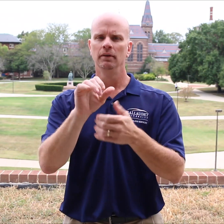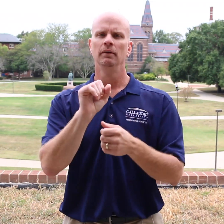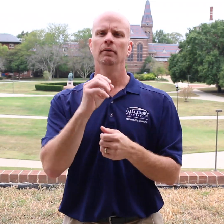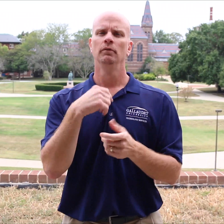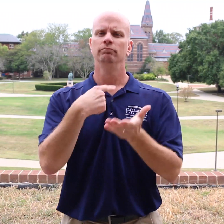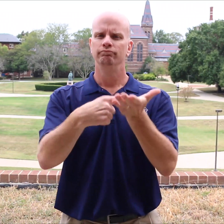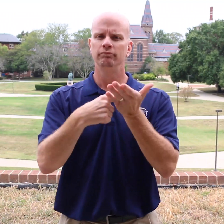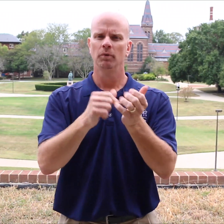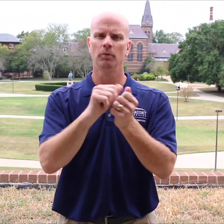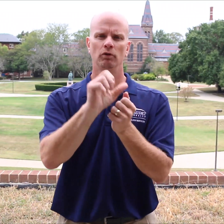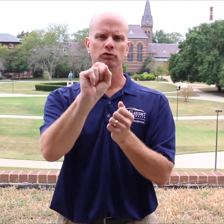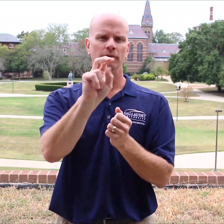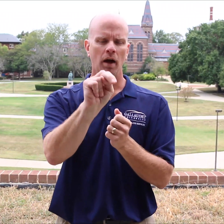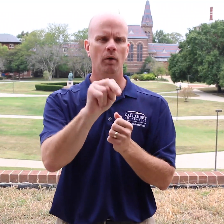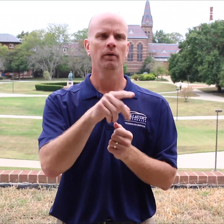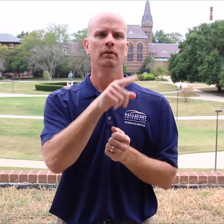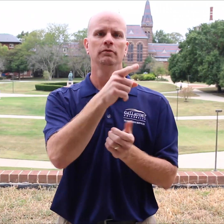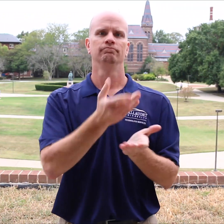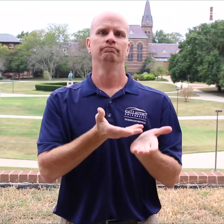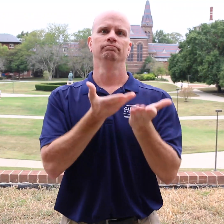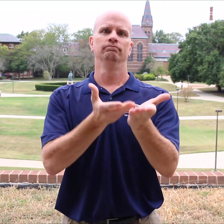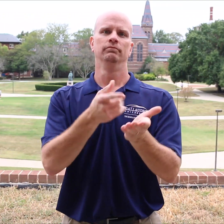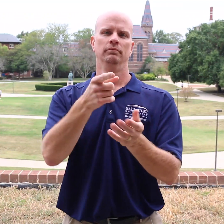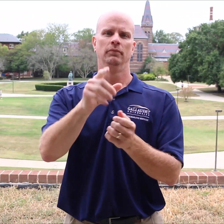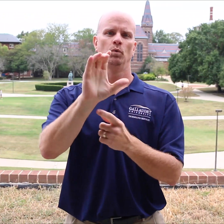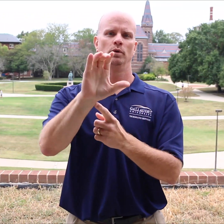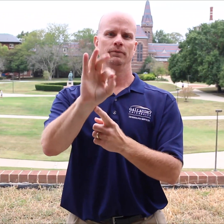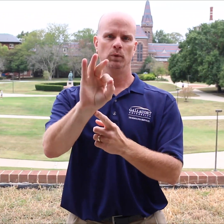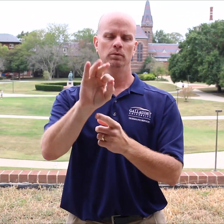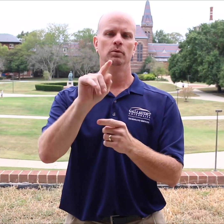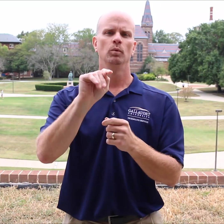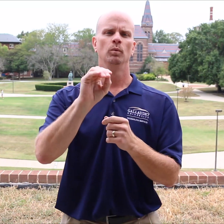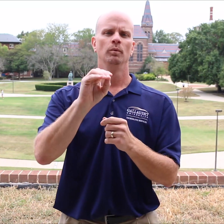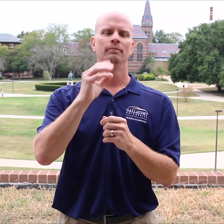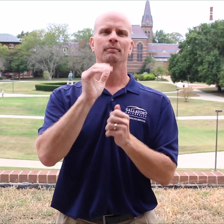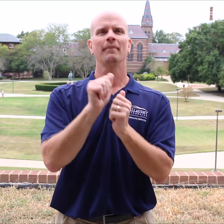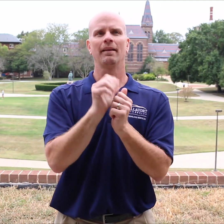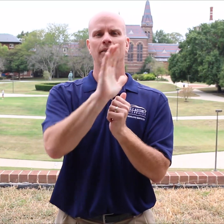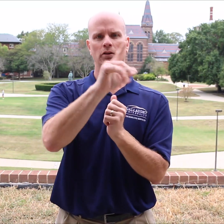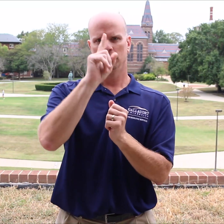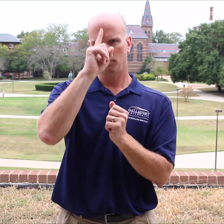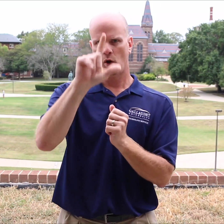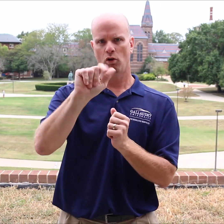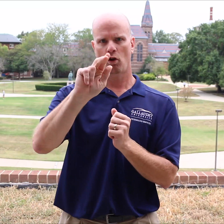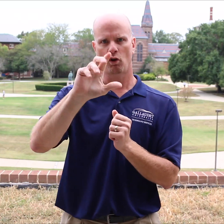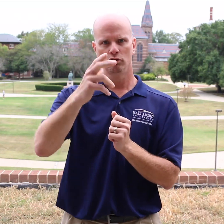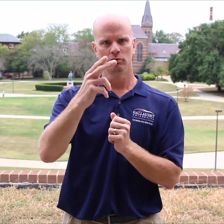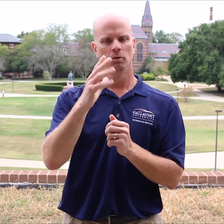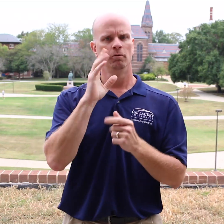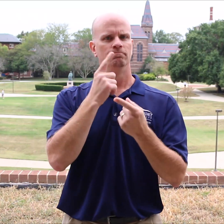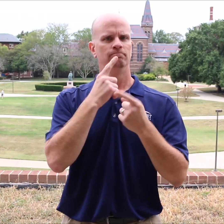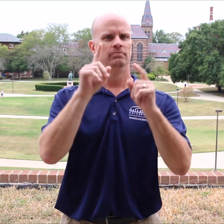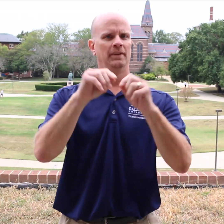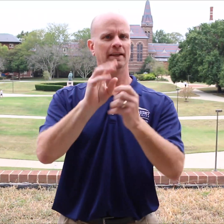I think we had roughly eight weeks-- we had a conversation with ServiceNow and they recommended Crossfuze, with their Smart Launch